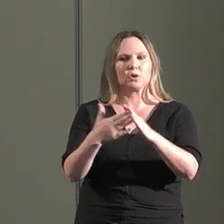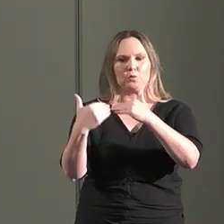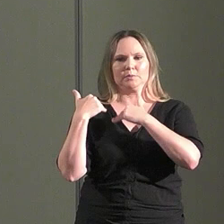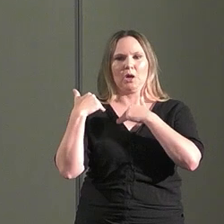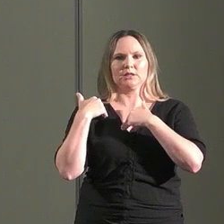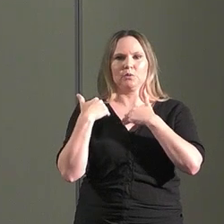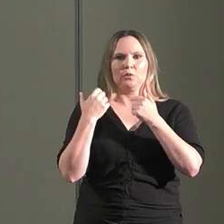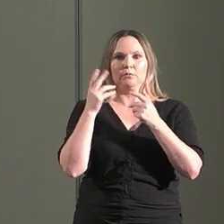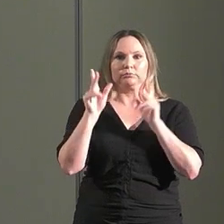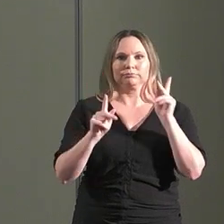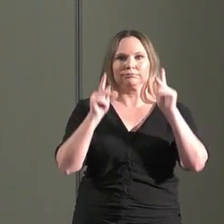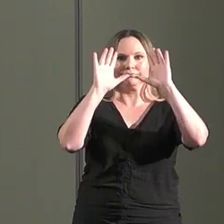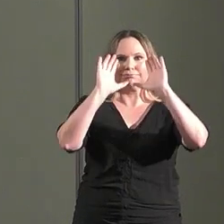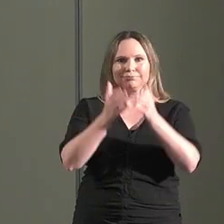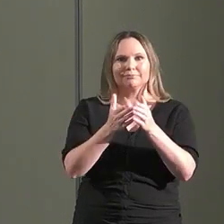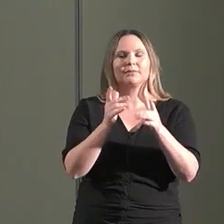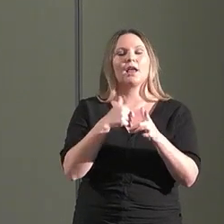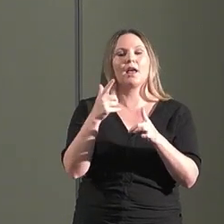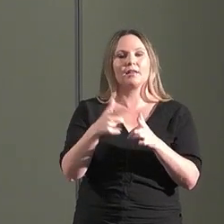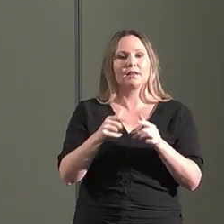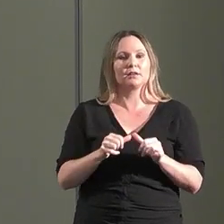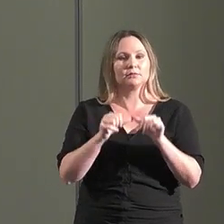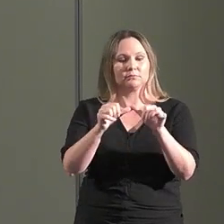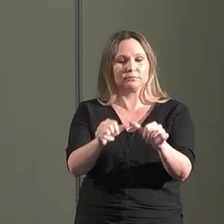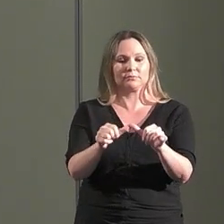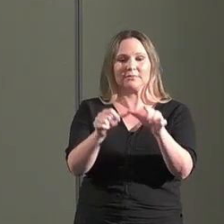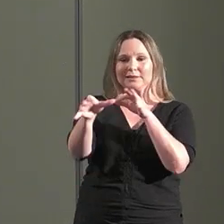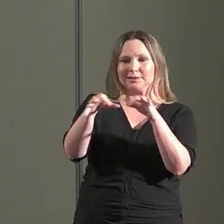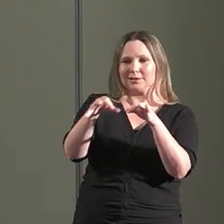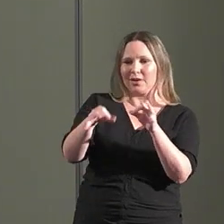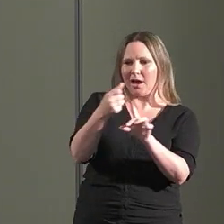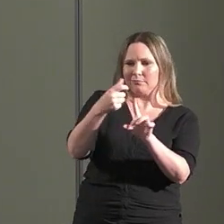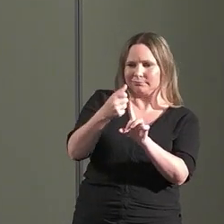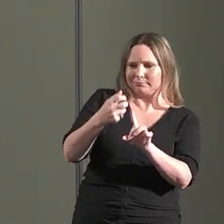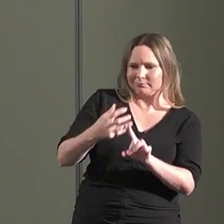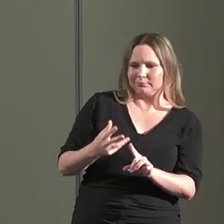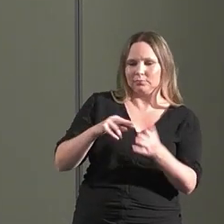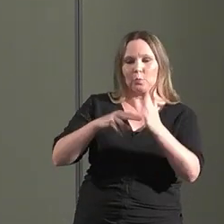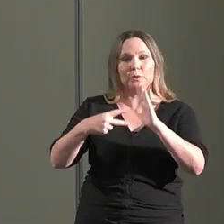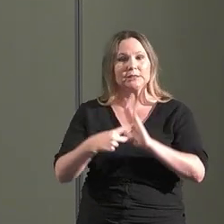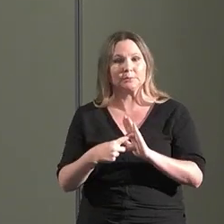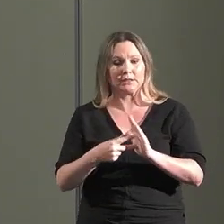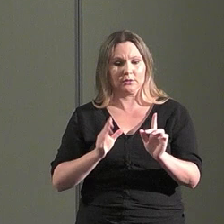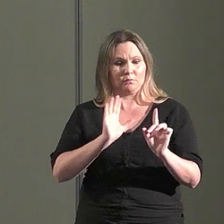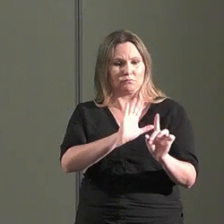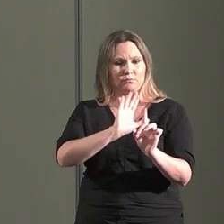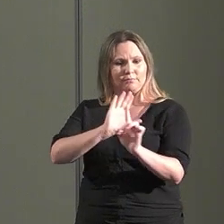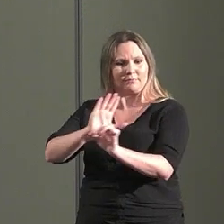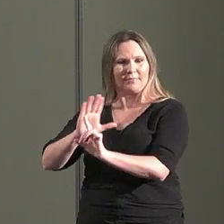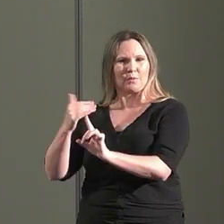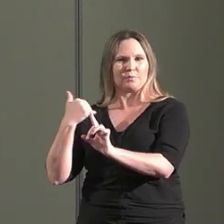It goes onto define what that means. What are their responsibilities exactly?